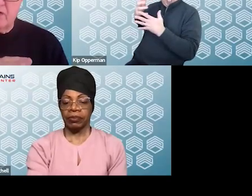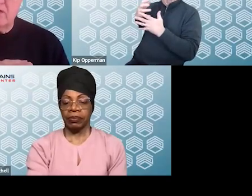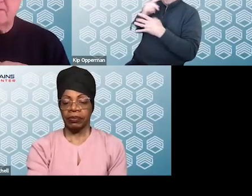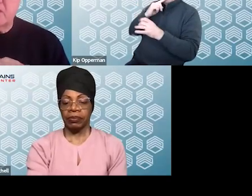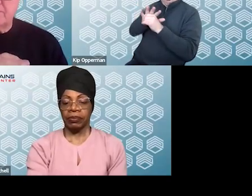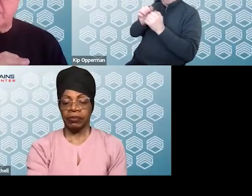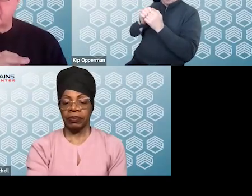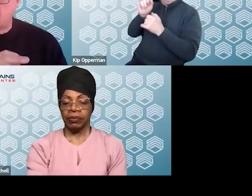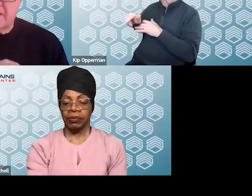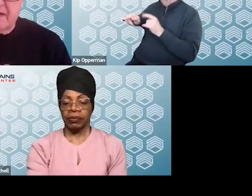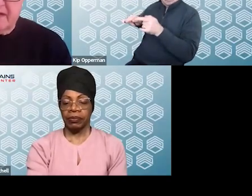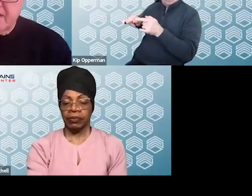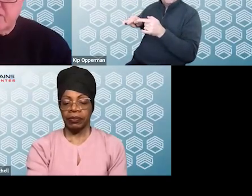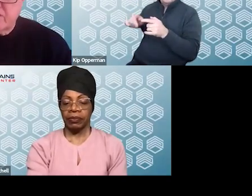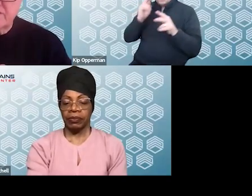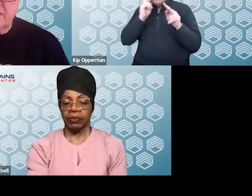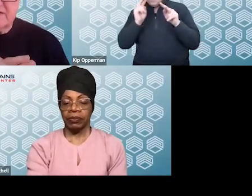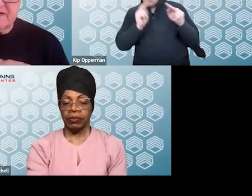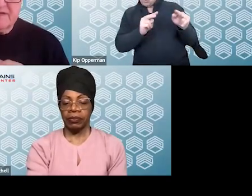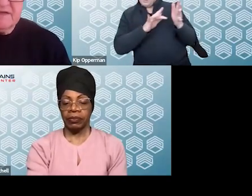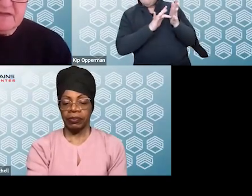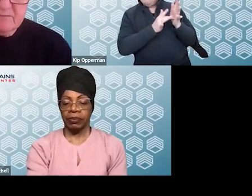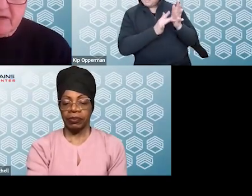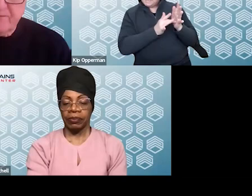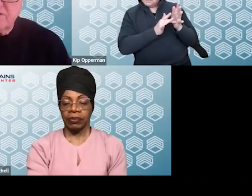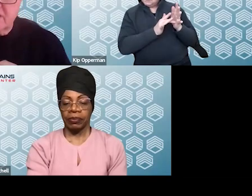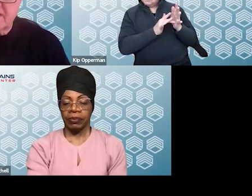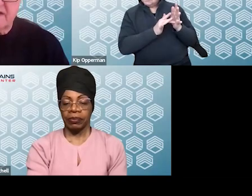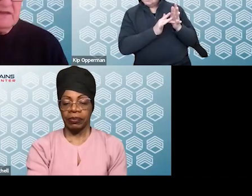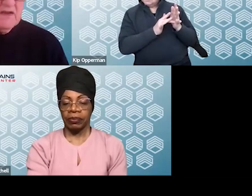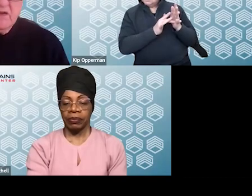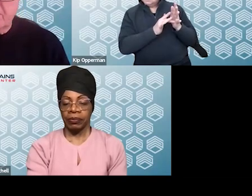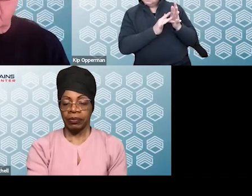However, we've been looking at medications, as I said, since my first study.